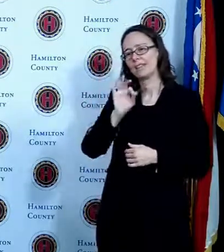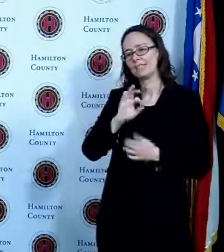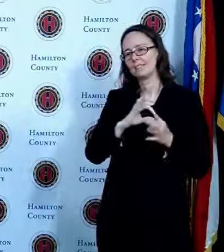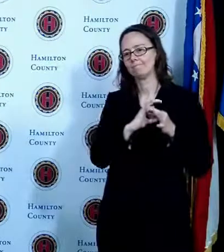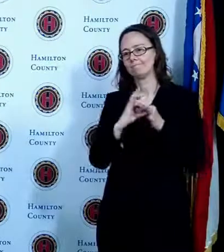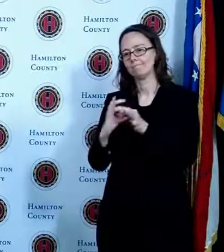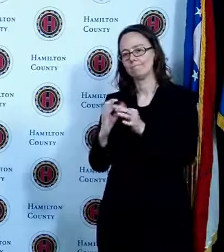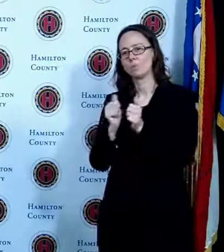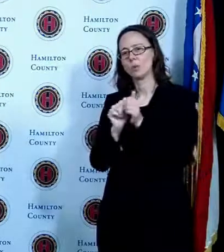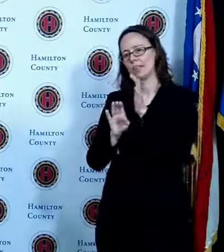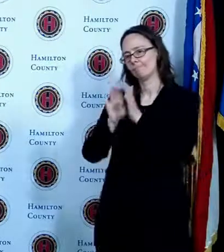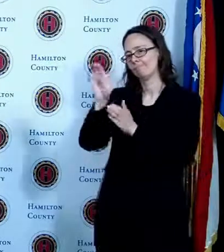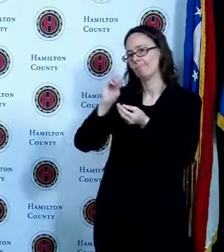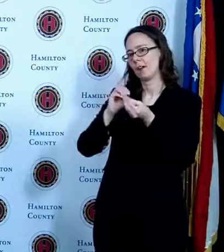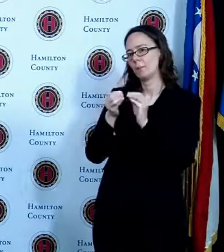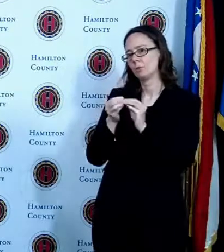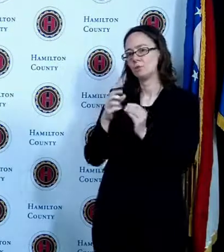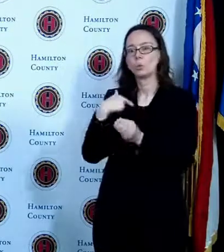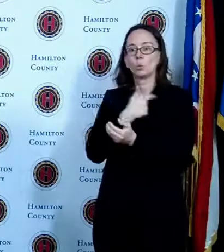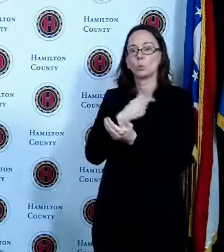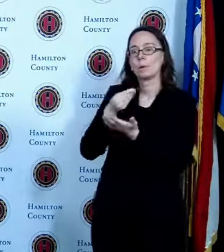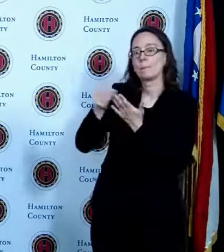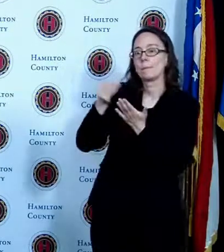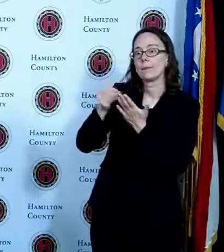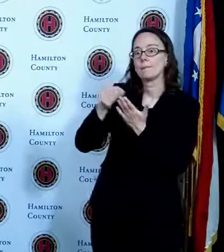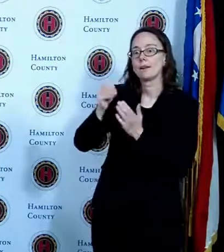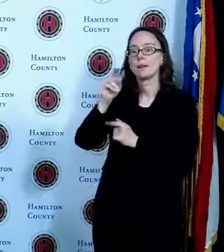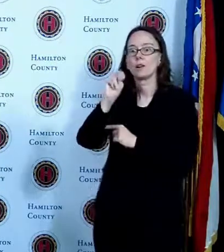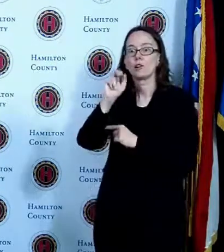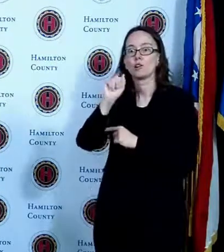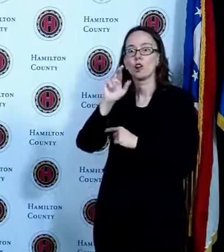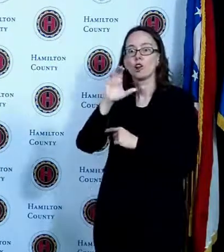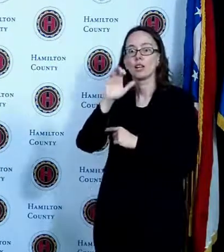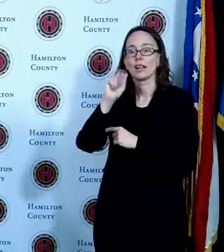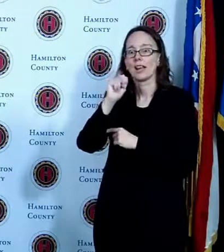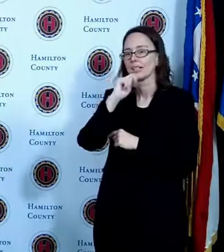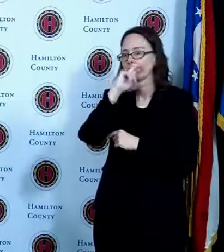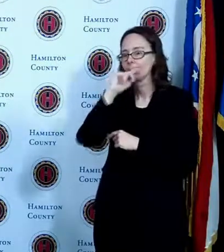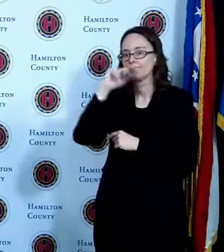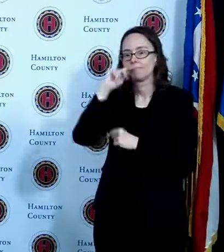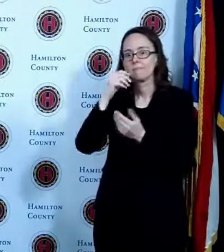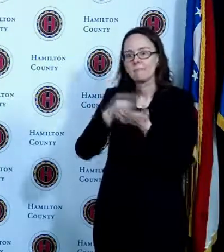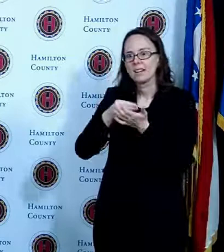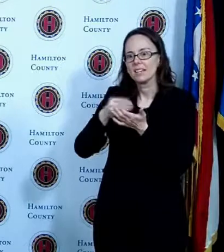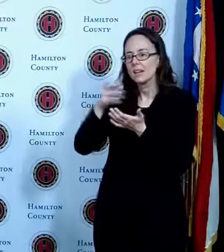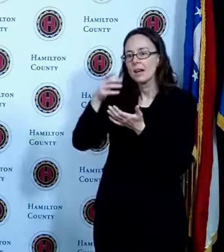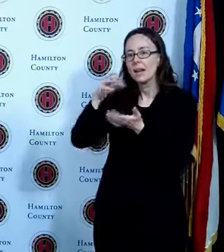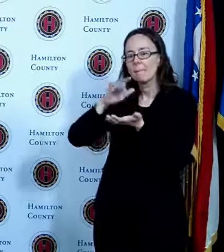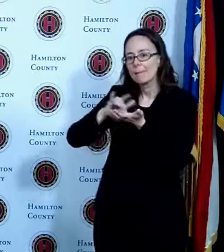make sure there's plenty of supply in narcan so where are we going in the future and what are we kind of predicting what are we kind of guessing